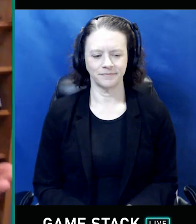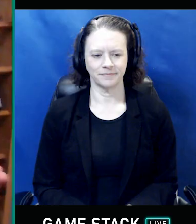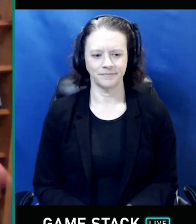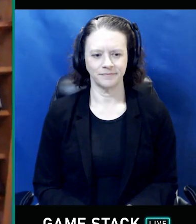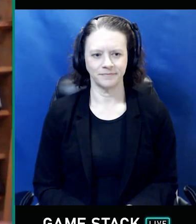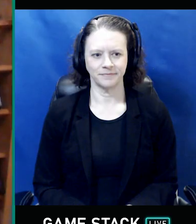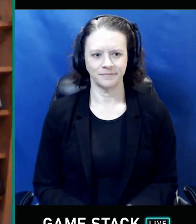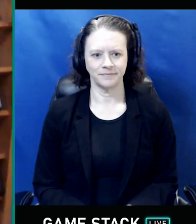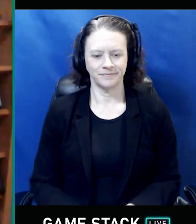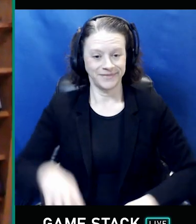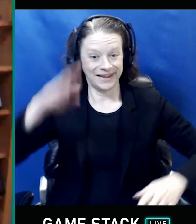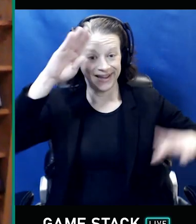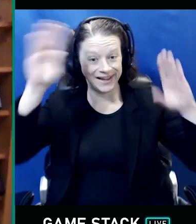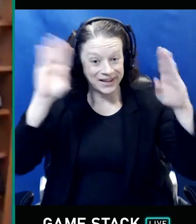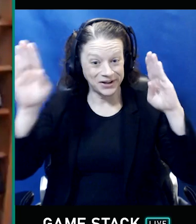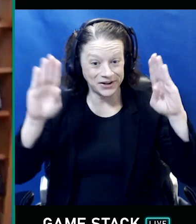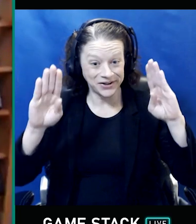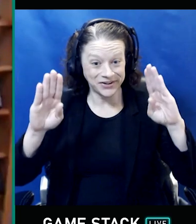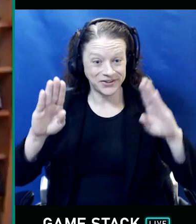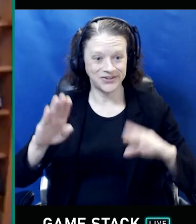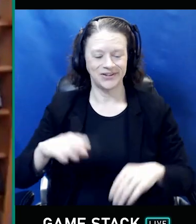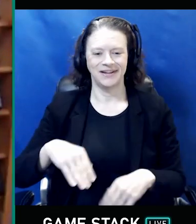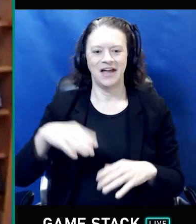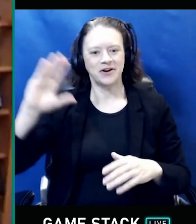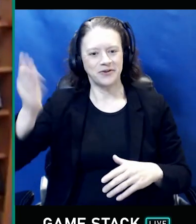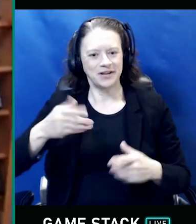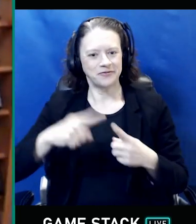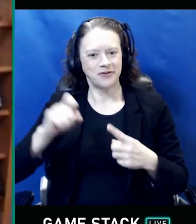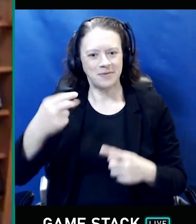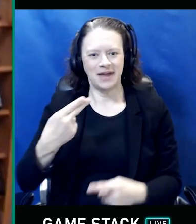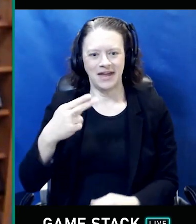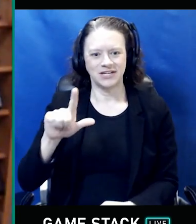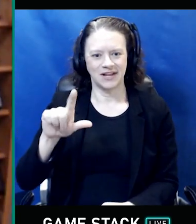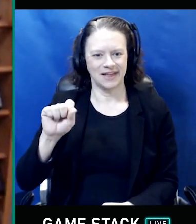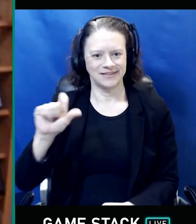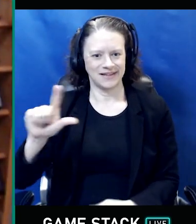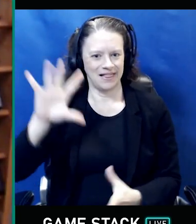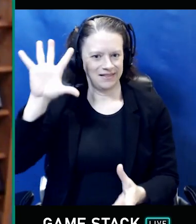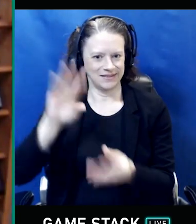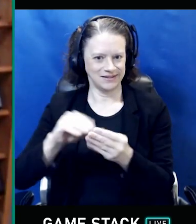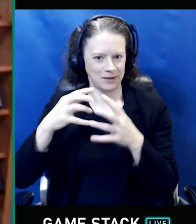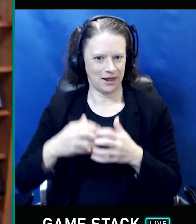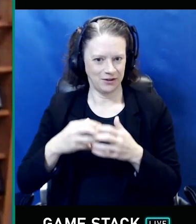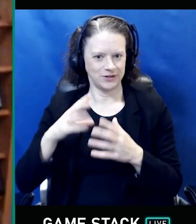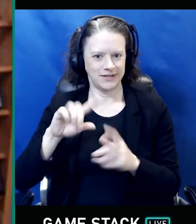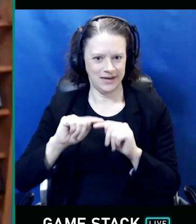Hello, greetings from the HLSL compiler team. My name is Greg Roth, I am a member of that team and I am